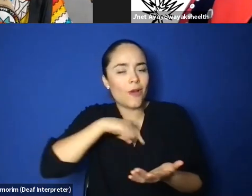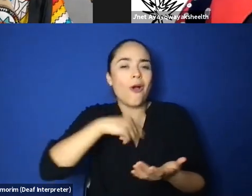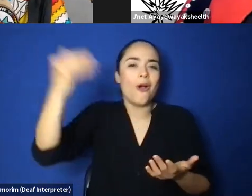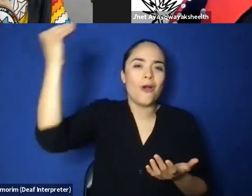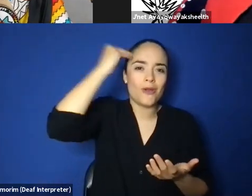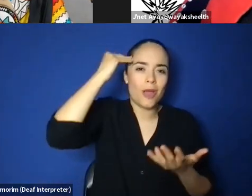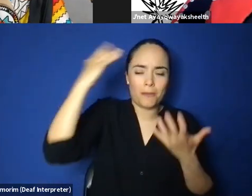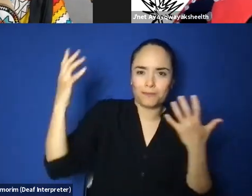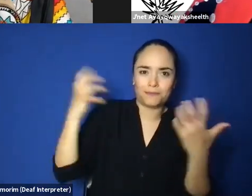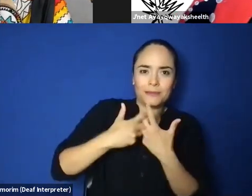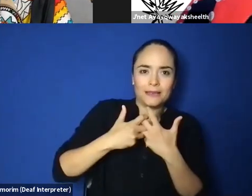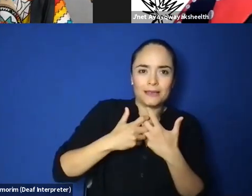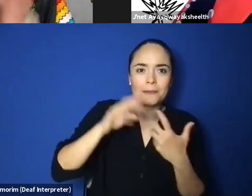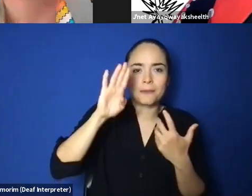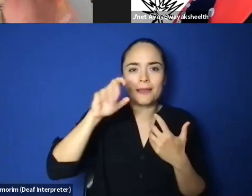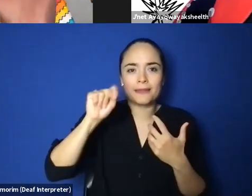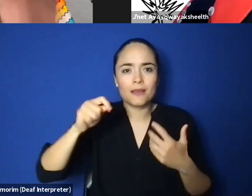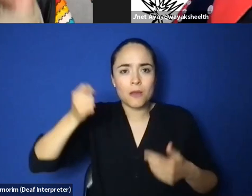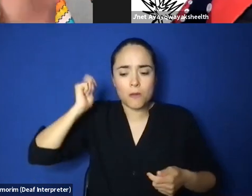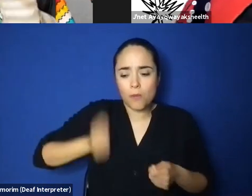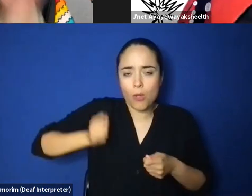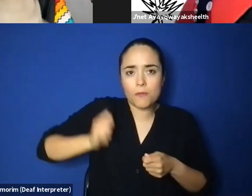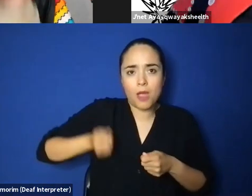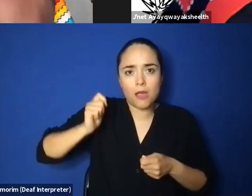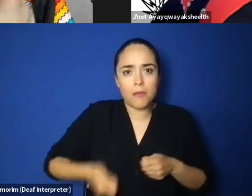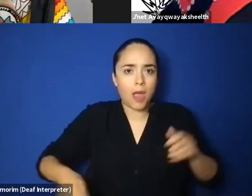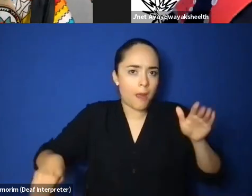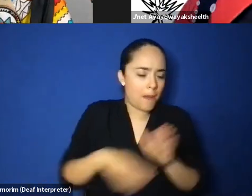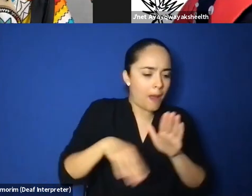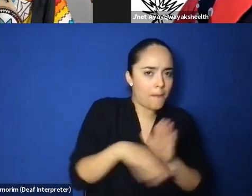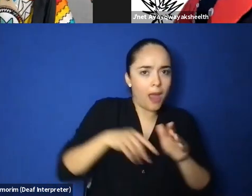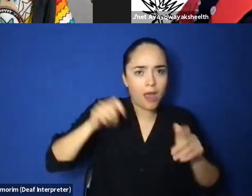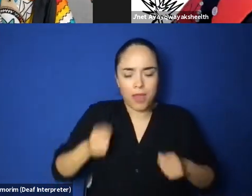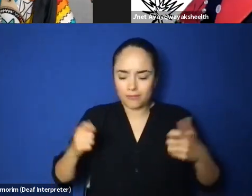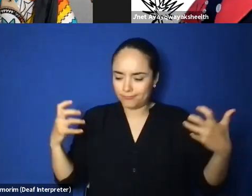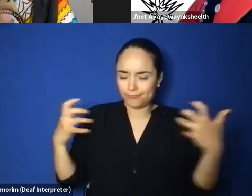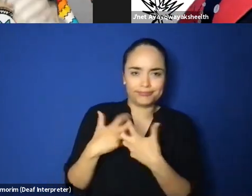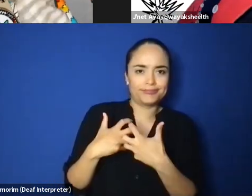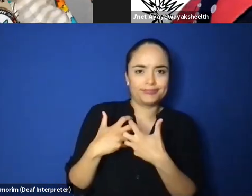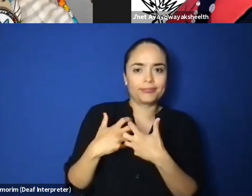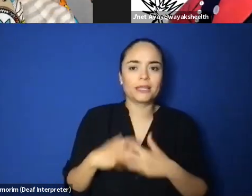the drum because your bells are not -- it's not all synced. So the challenge, it's partly a challenge